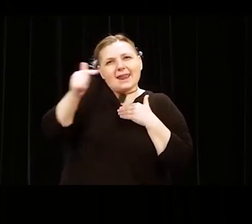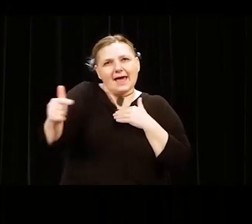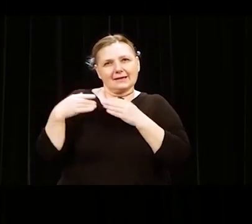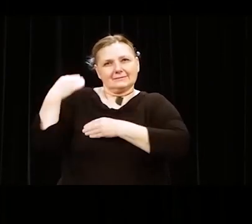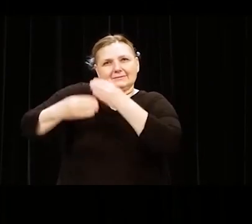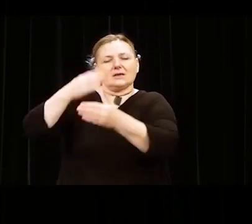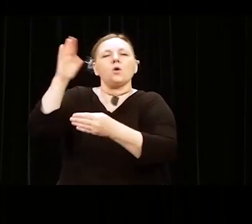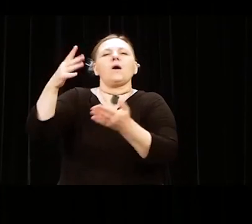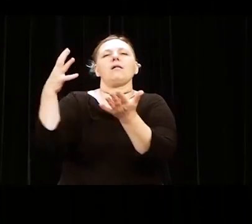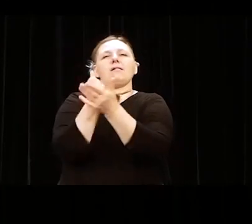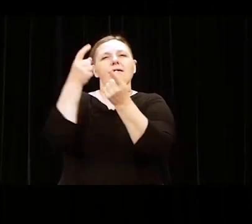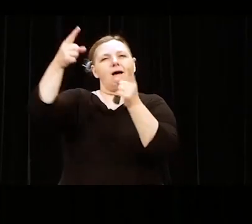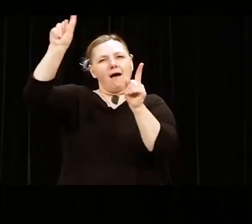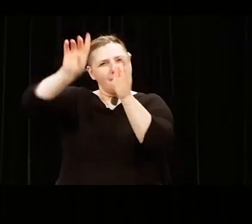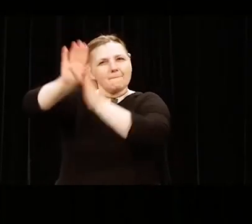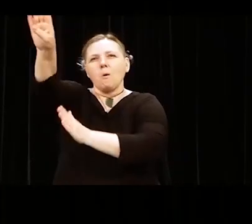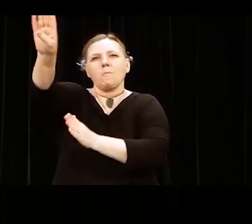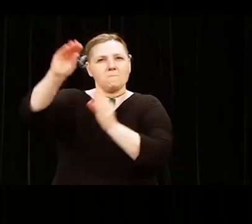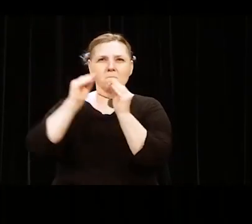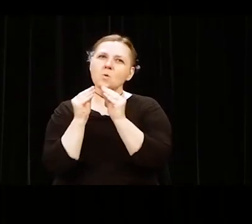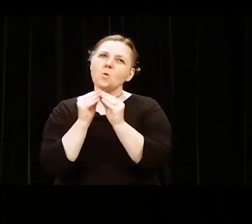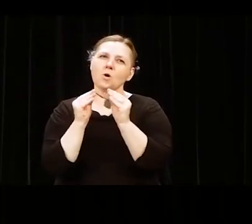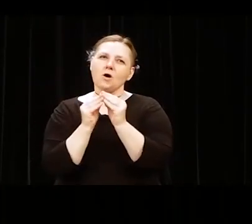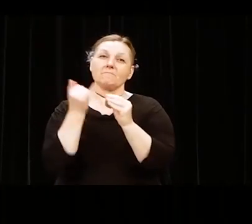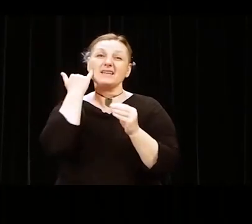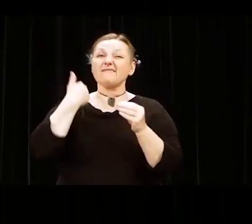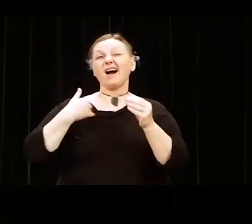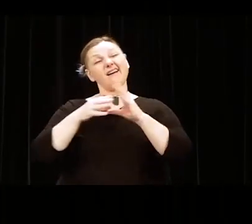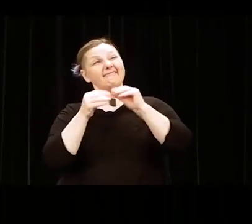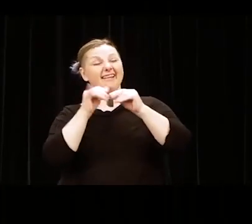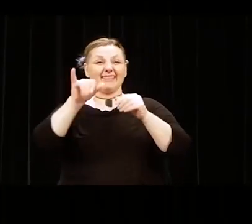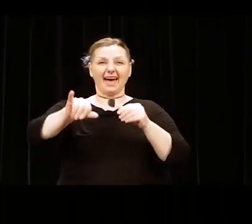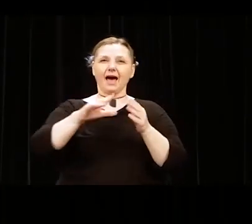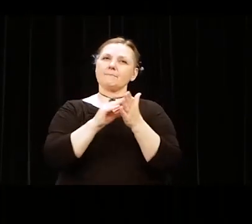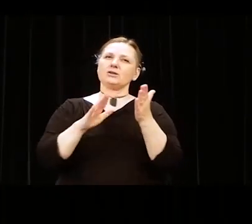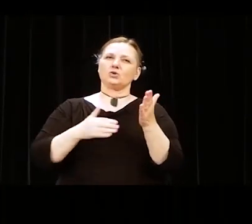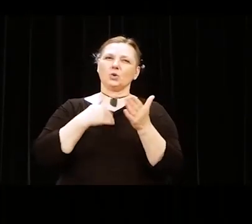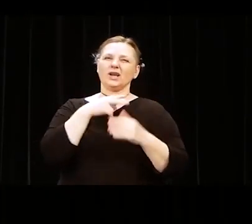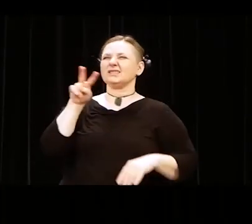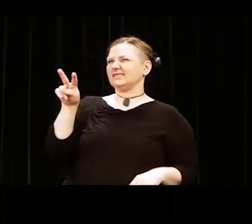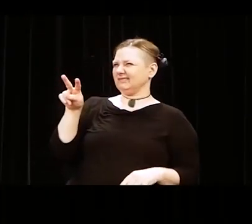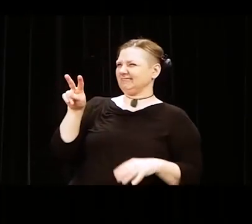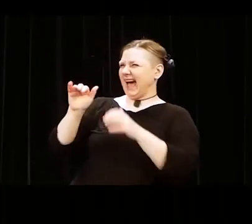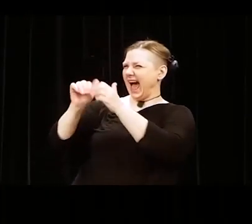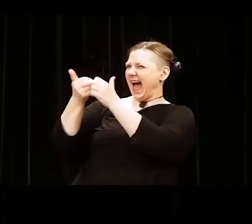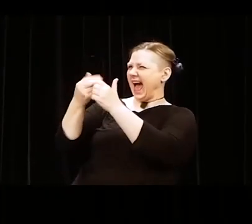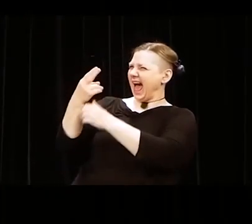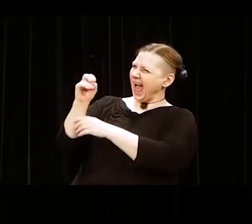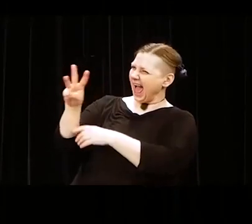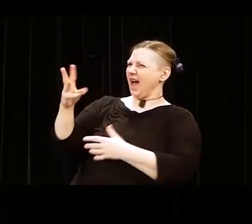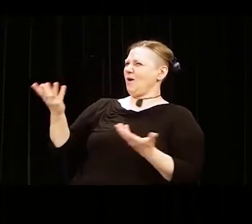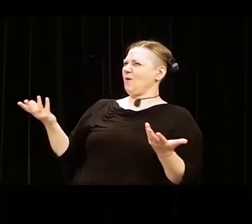When I ever talk like this, students always say to me. How can I do that? Raúl, come on. I'm just one person here.